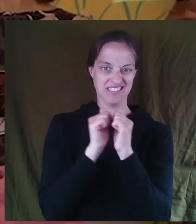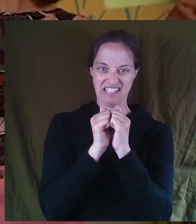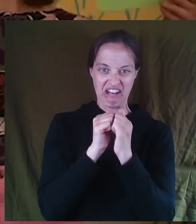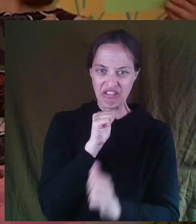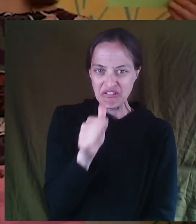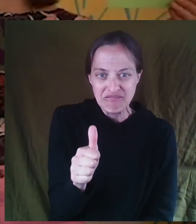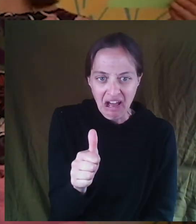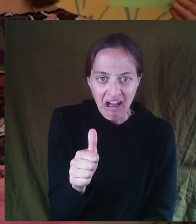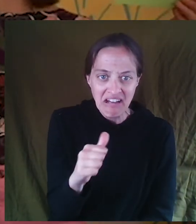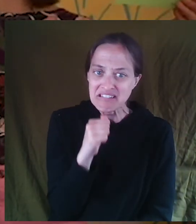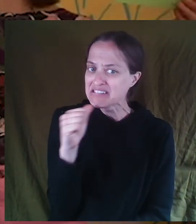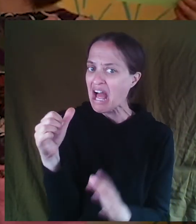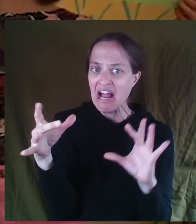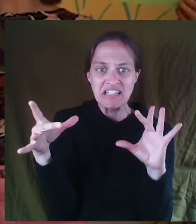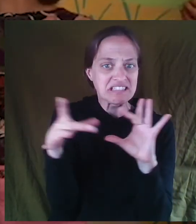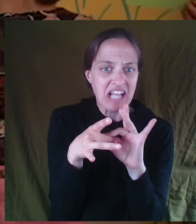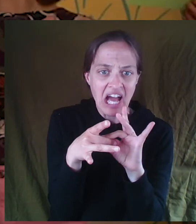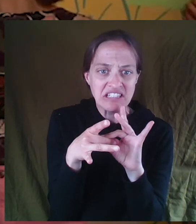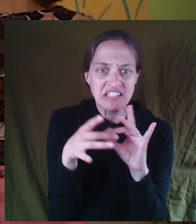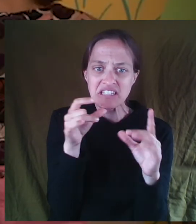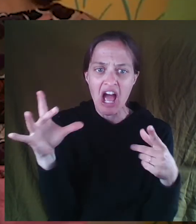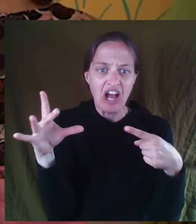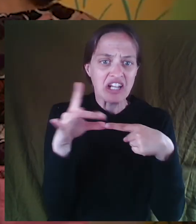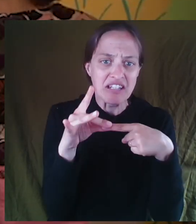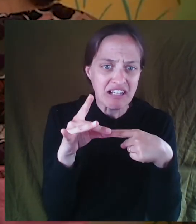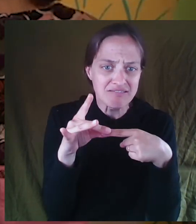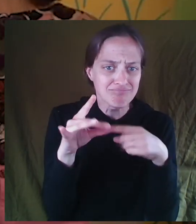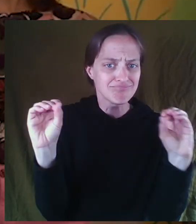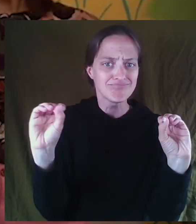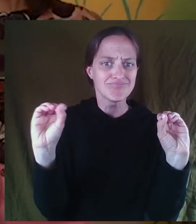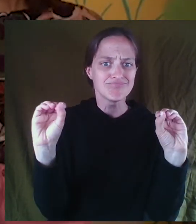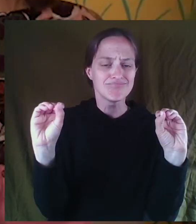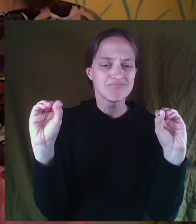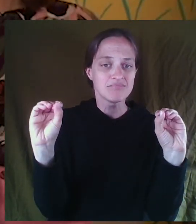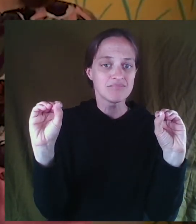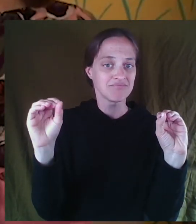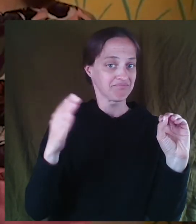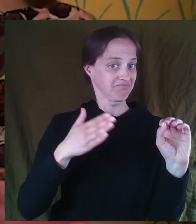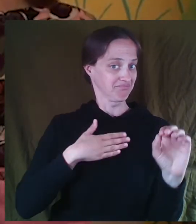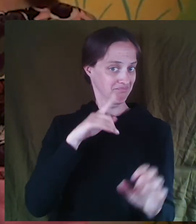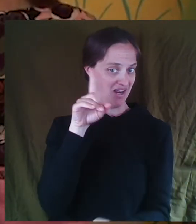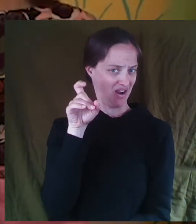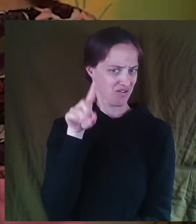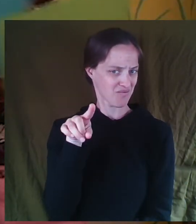They are not together, they are not attached, they are not connected together.